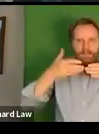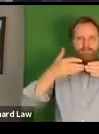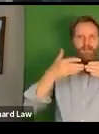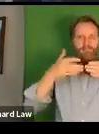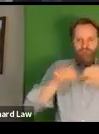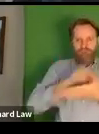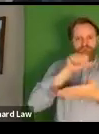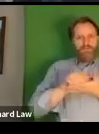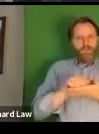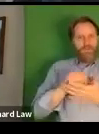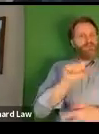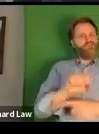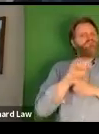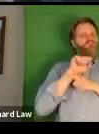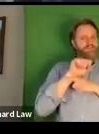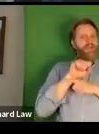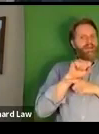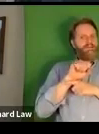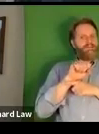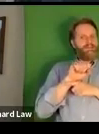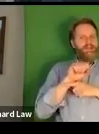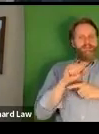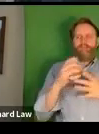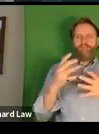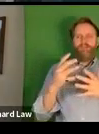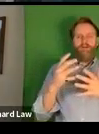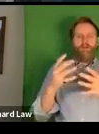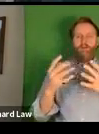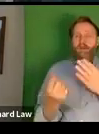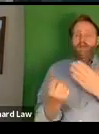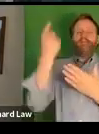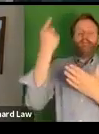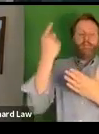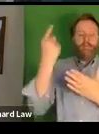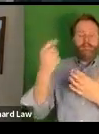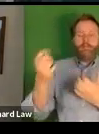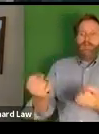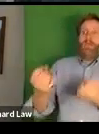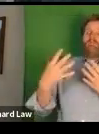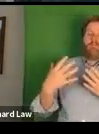any type of incident that has been reported in the press previously from